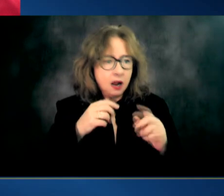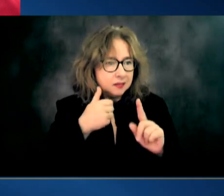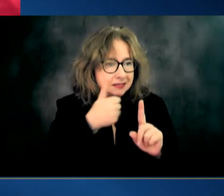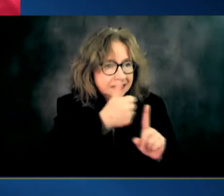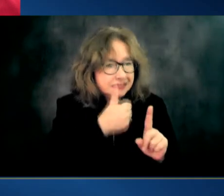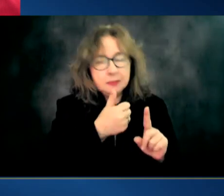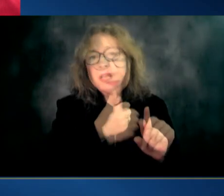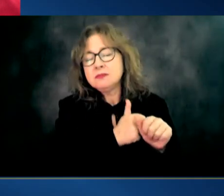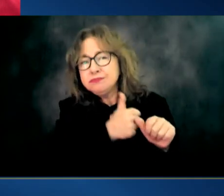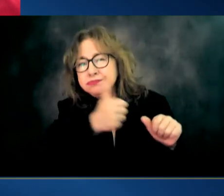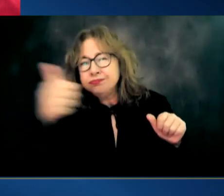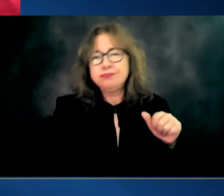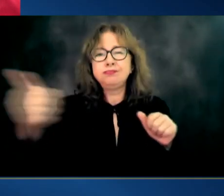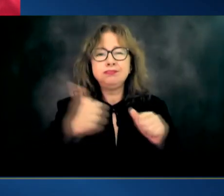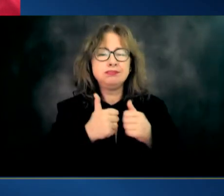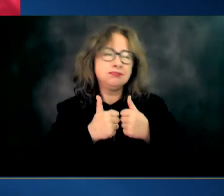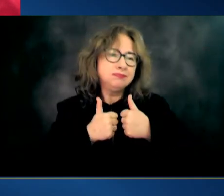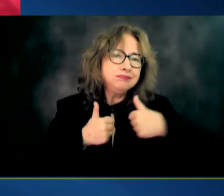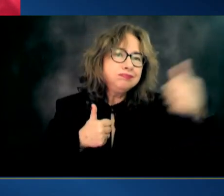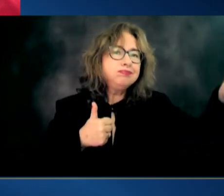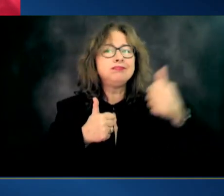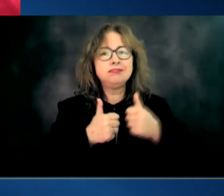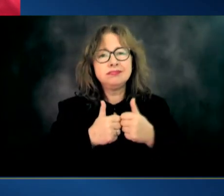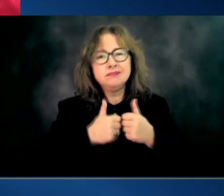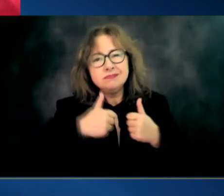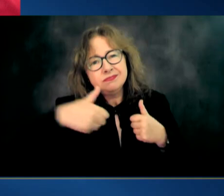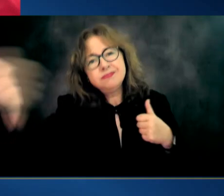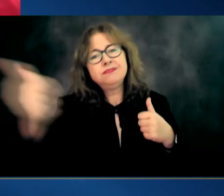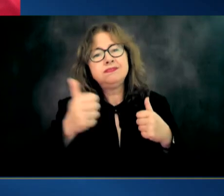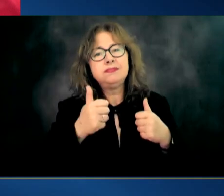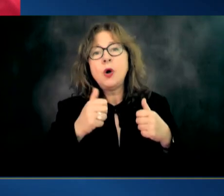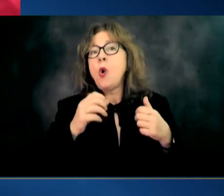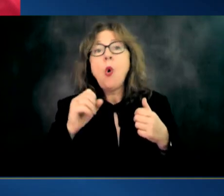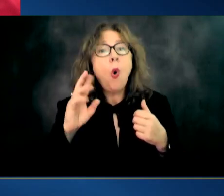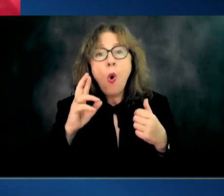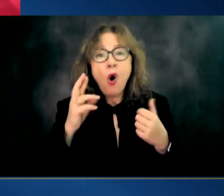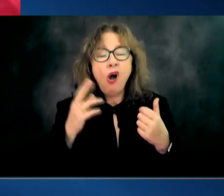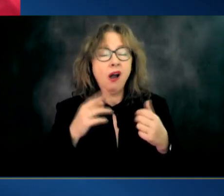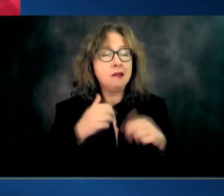or adults with sickle cell were more often needing to receive their care in the emergency department.